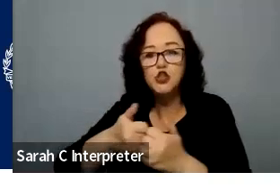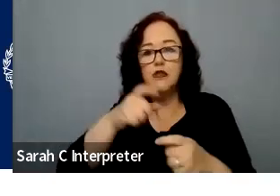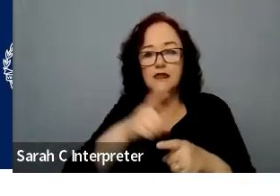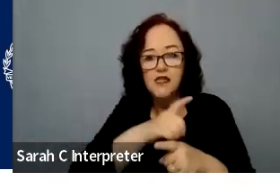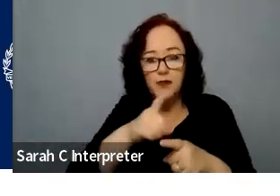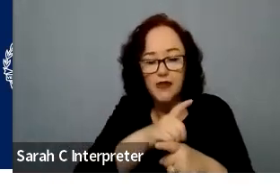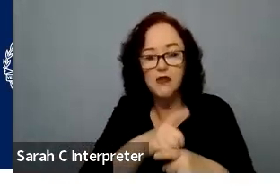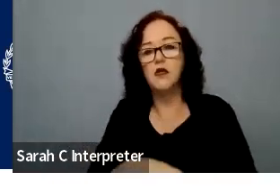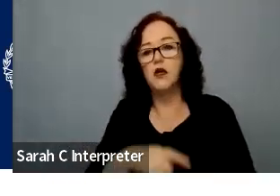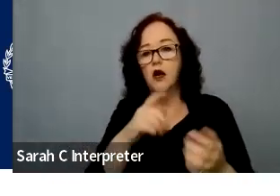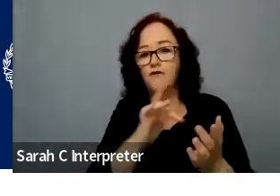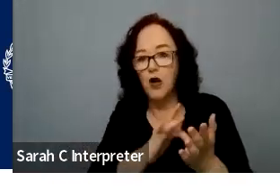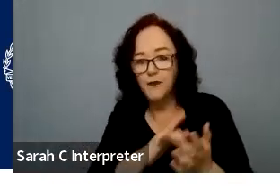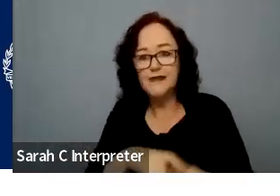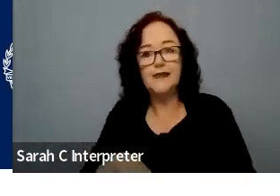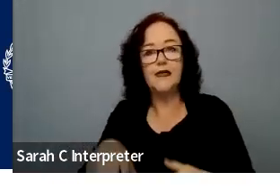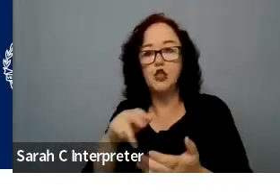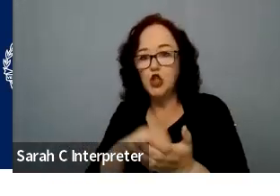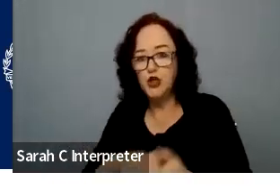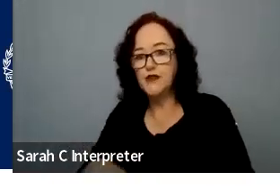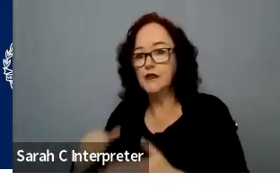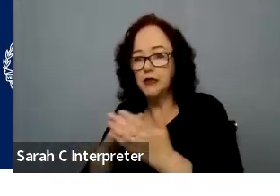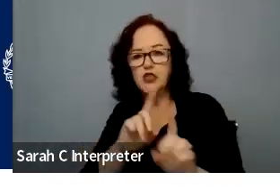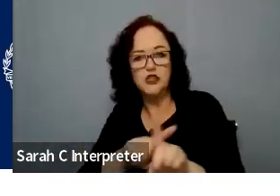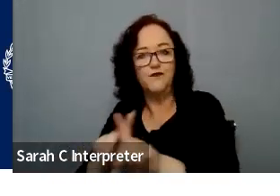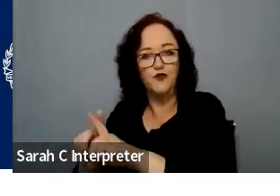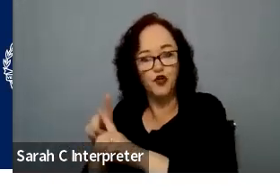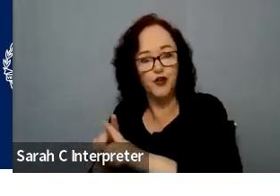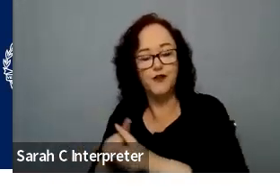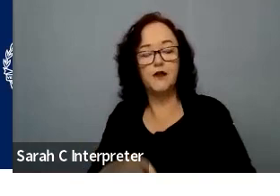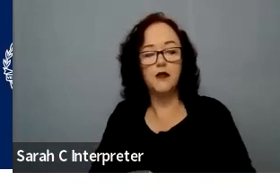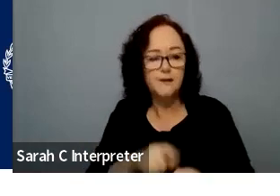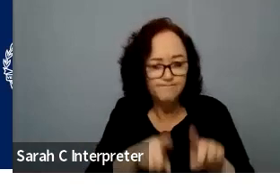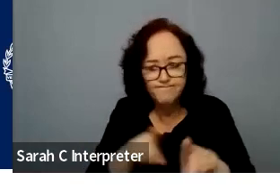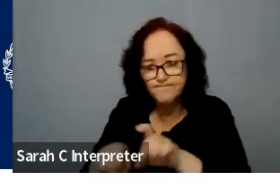what went well what could have been better or different what topics made them least comfortable,